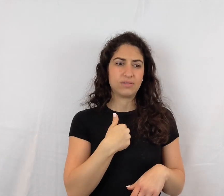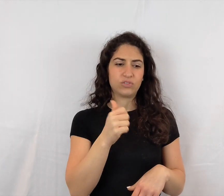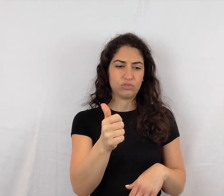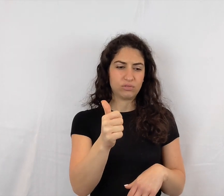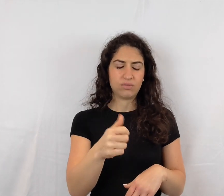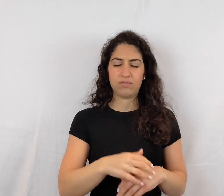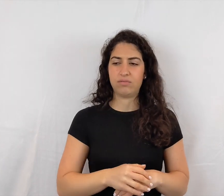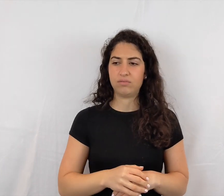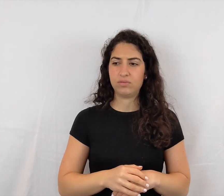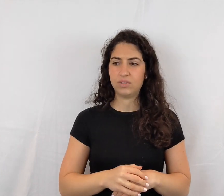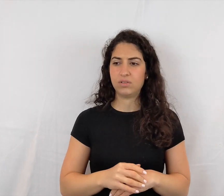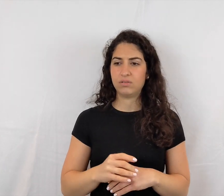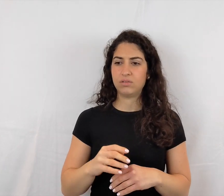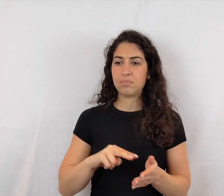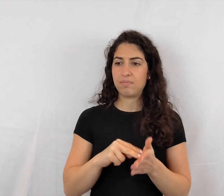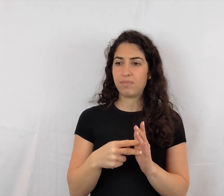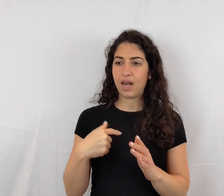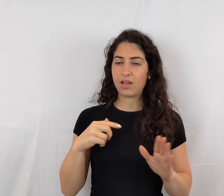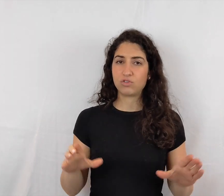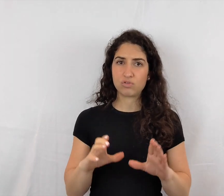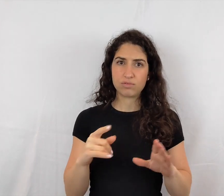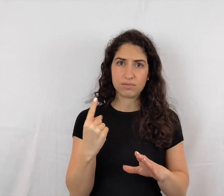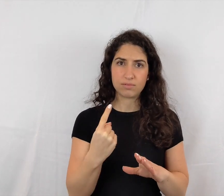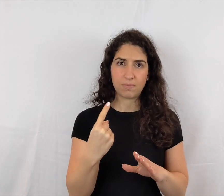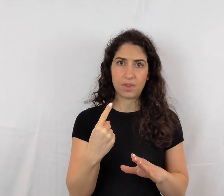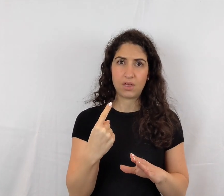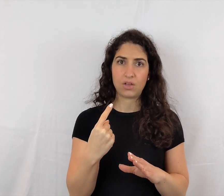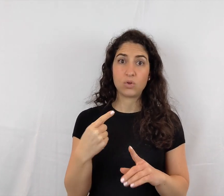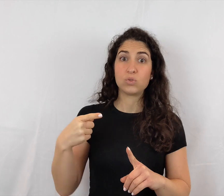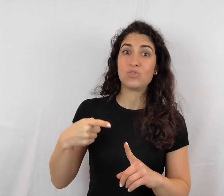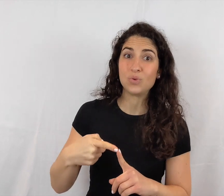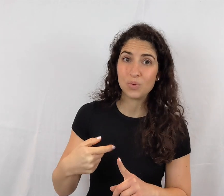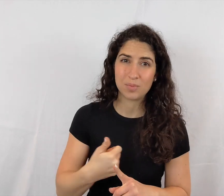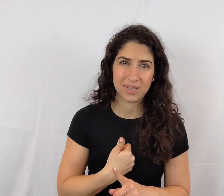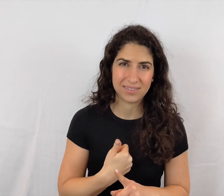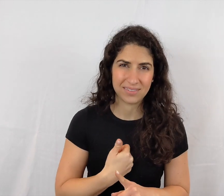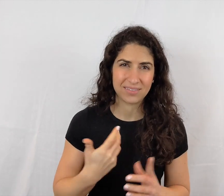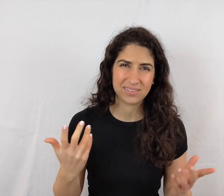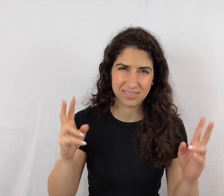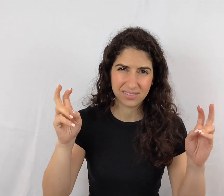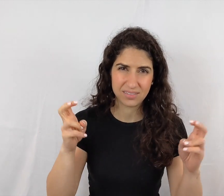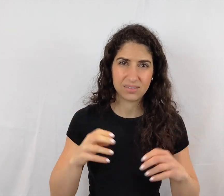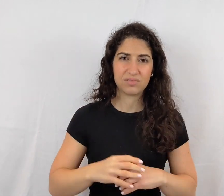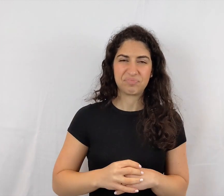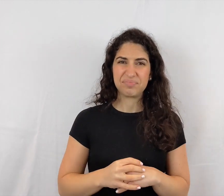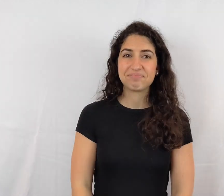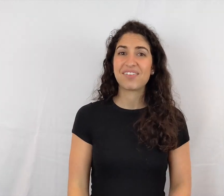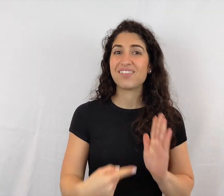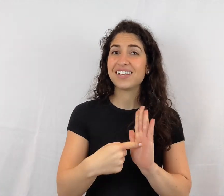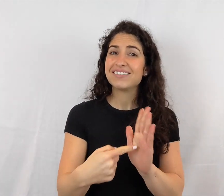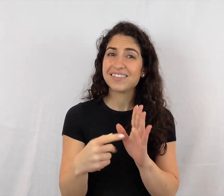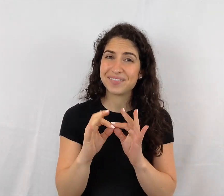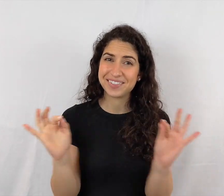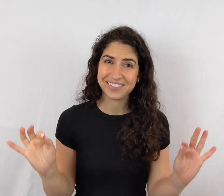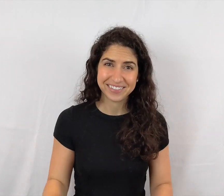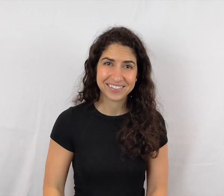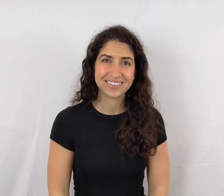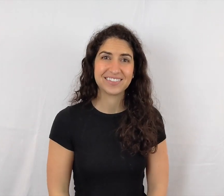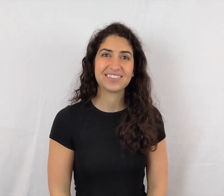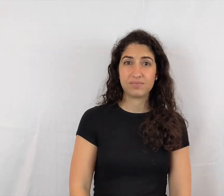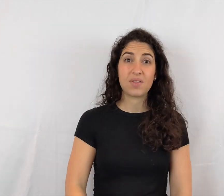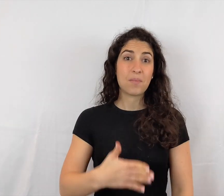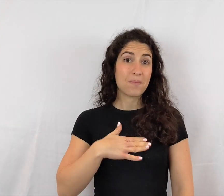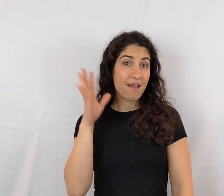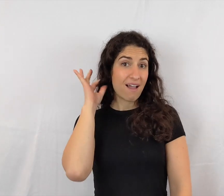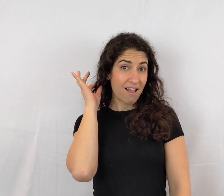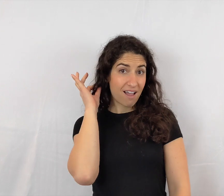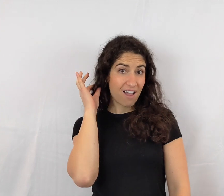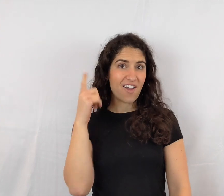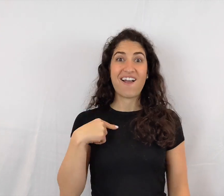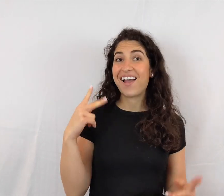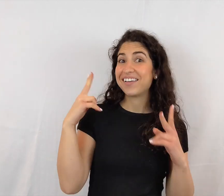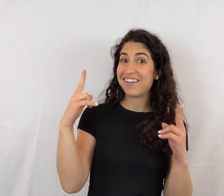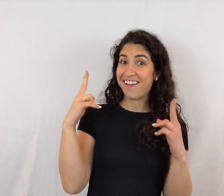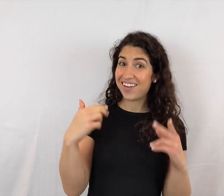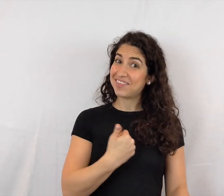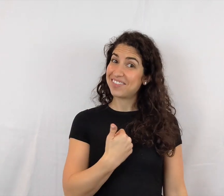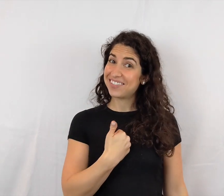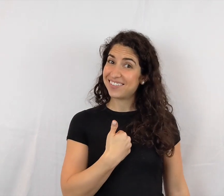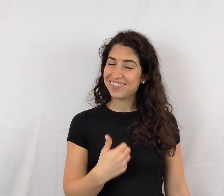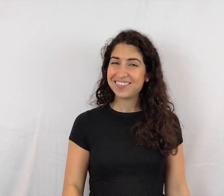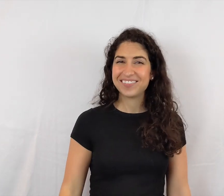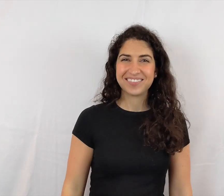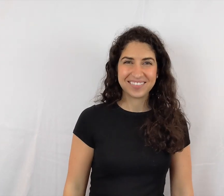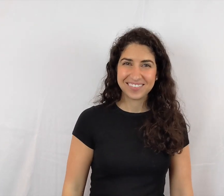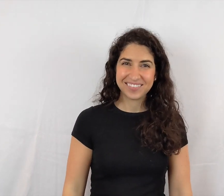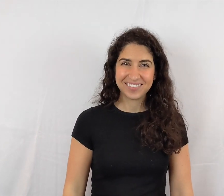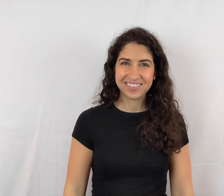Myself, yourself, meaning I'm doing some action to myself, for example sentence -- My hair, I cut myself.